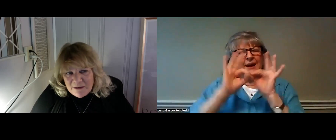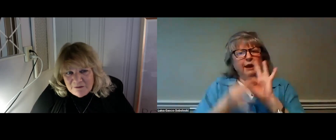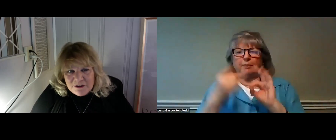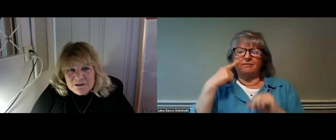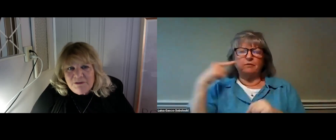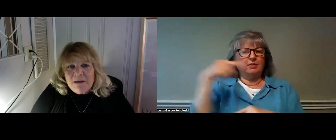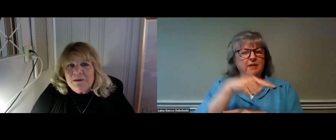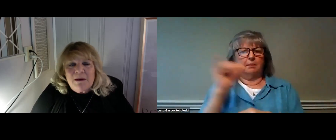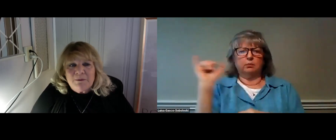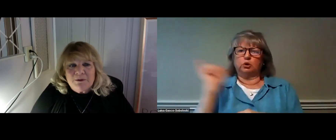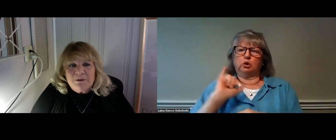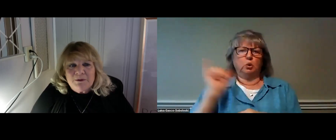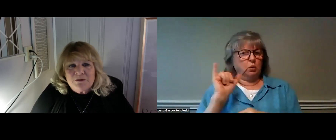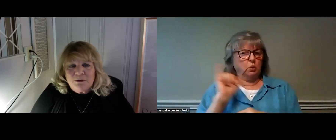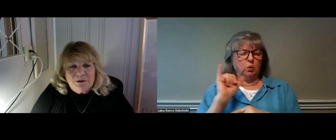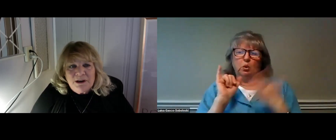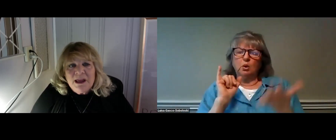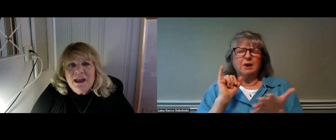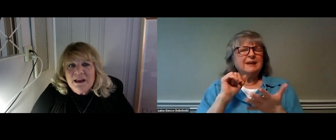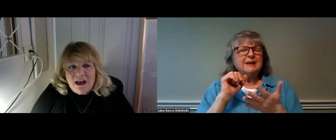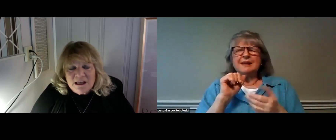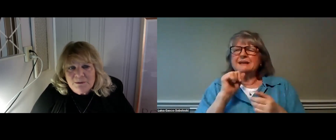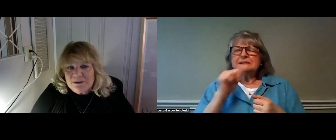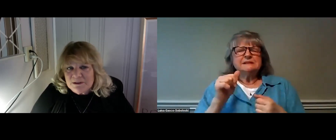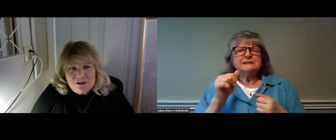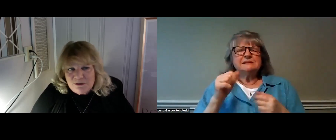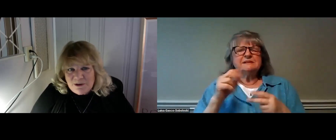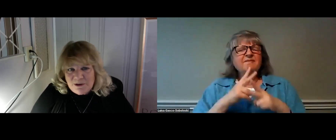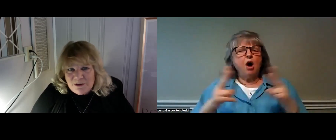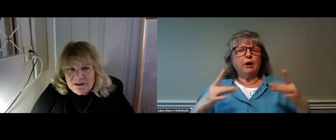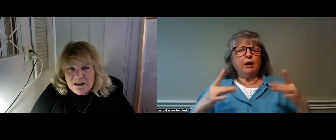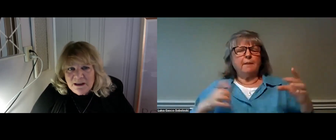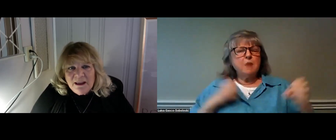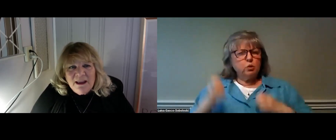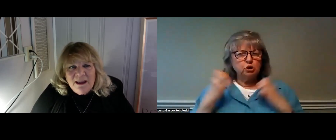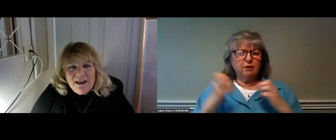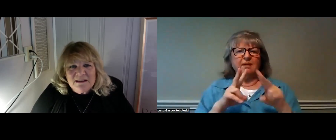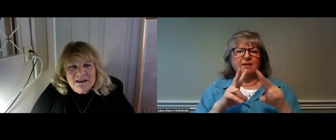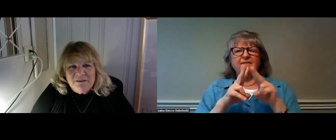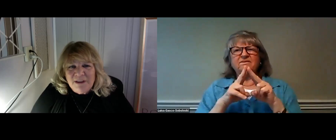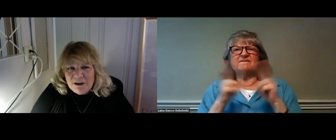ever use family members to interpret in a hospital situation. It is very